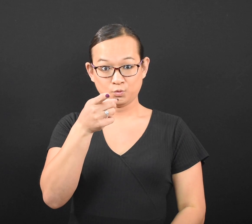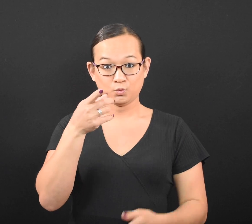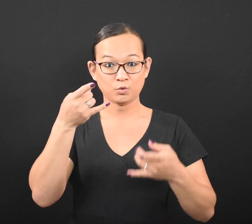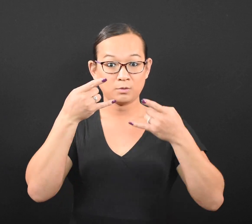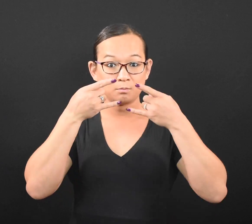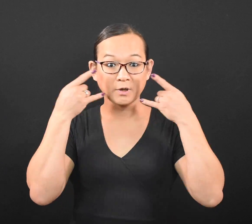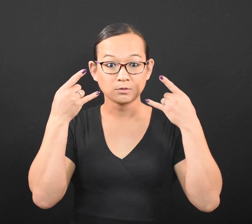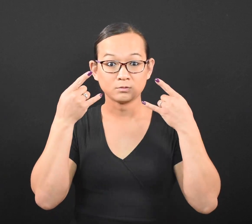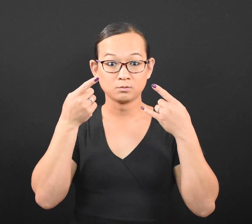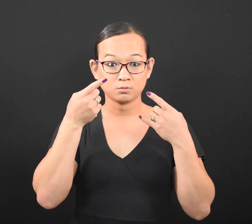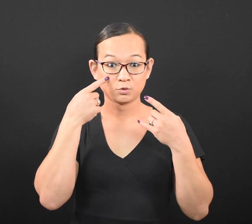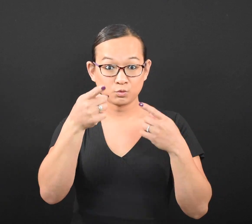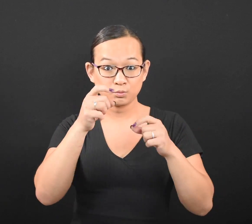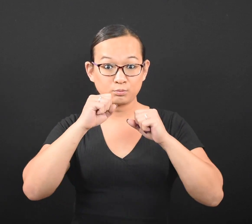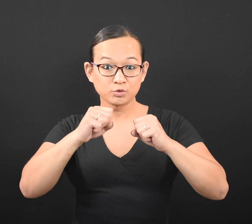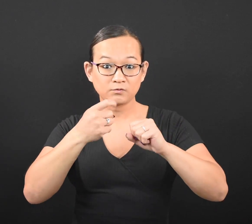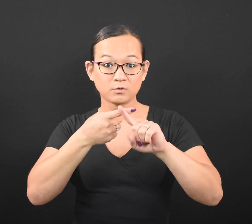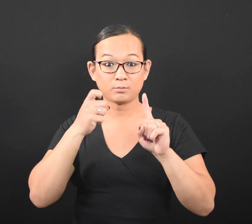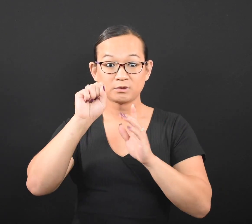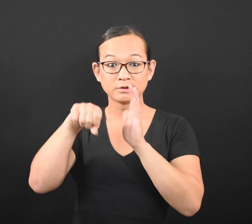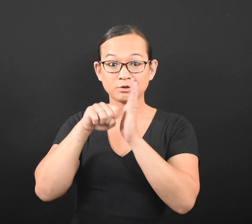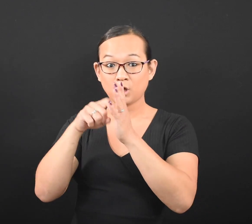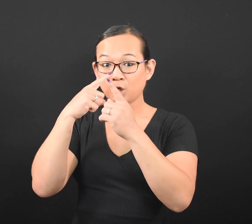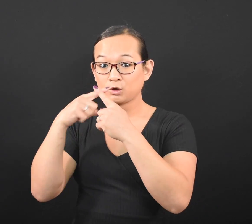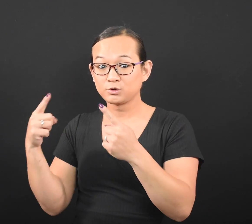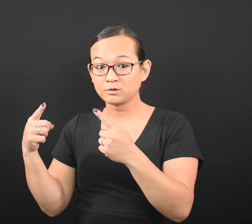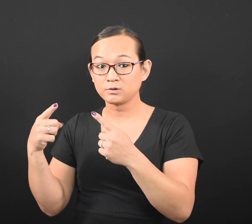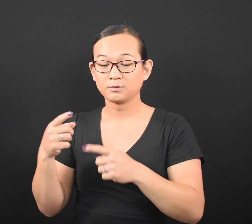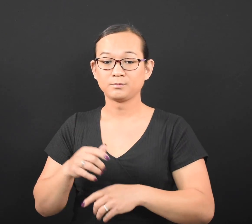● Will I be protected from seasonal allergies if I wear a mask?